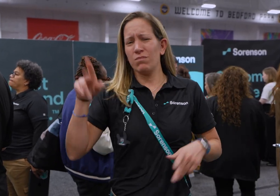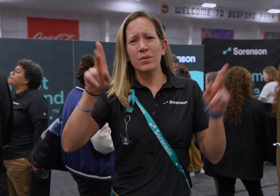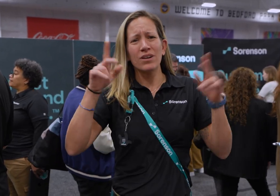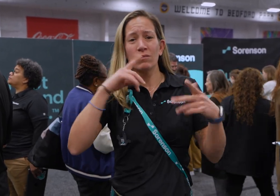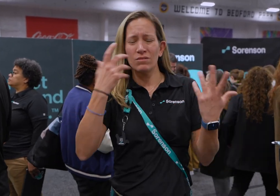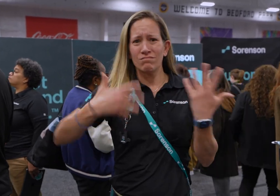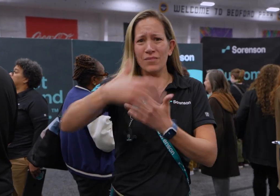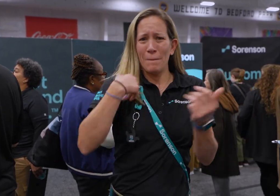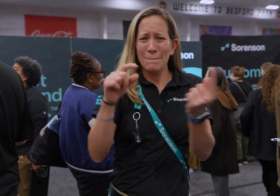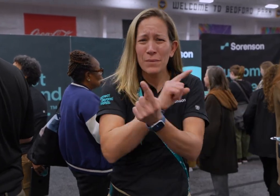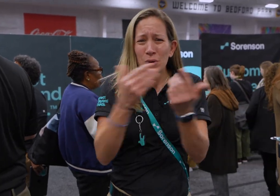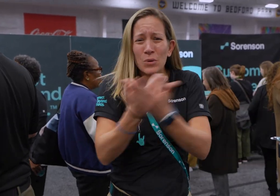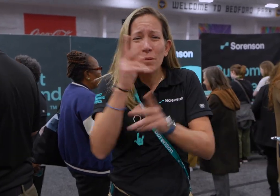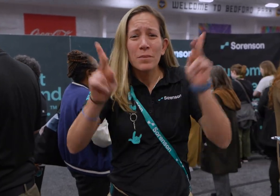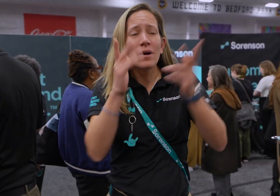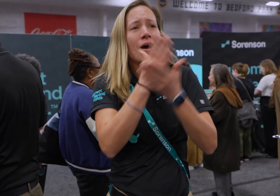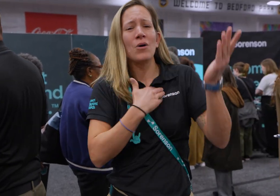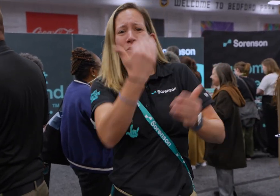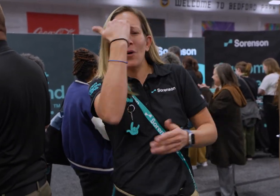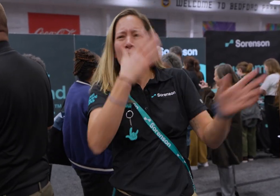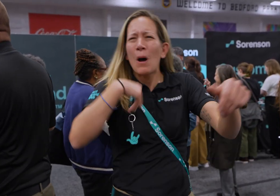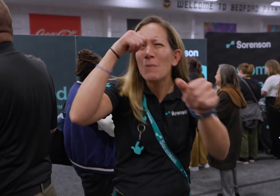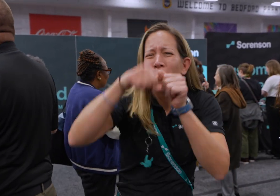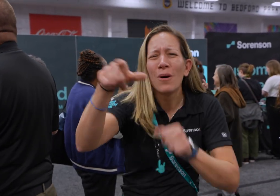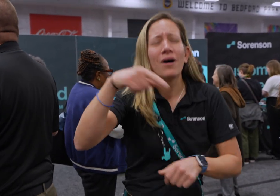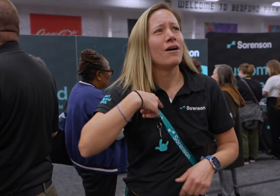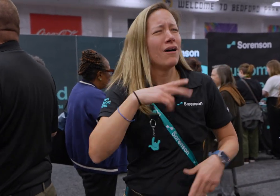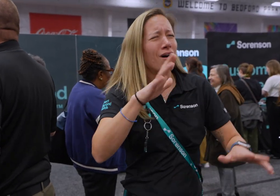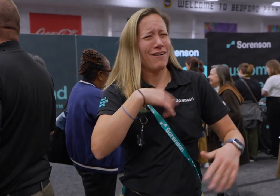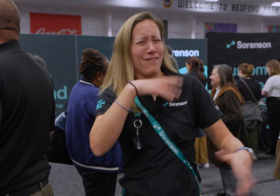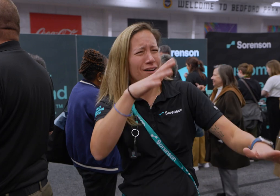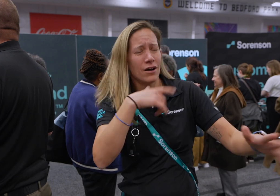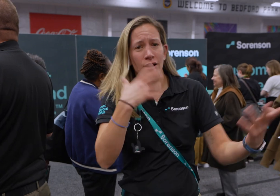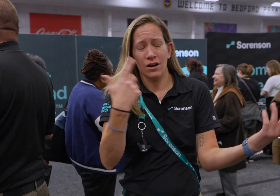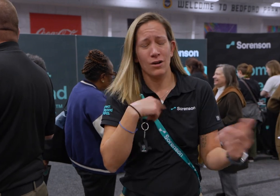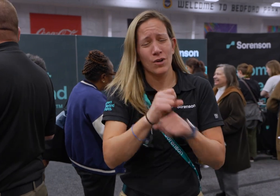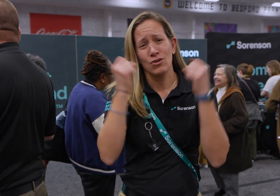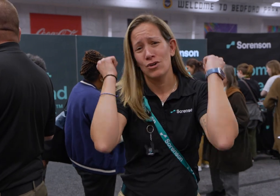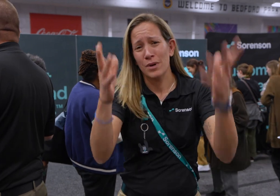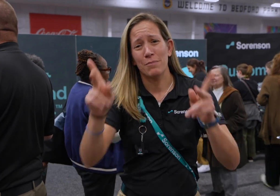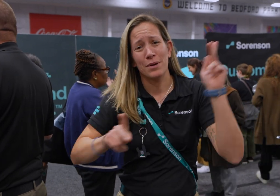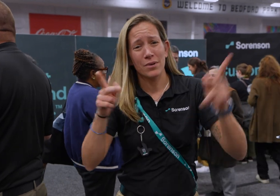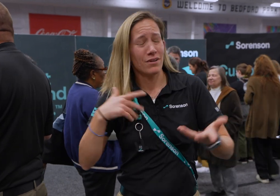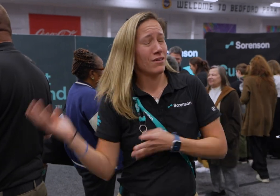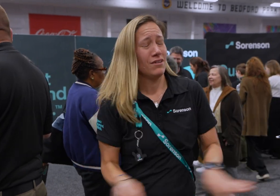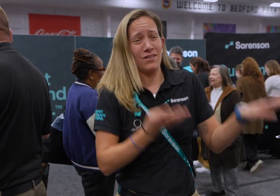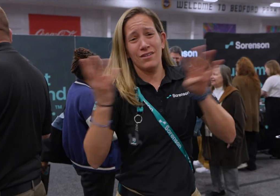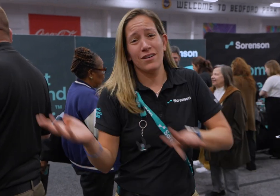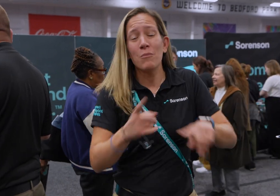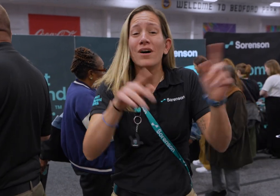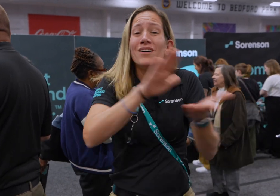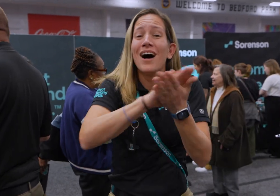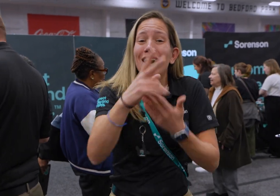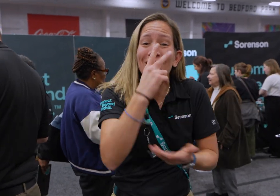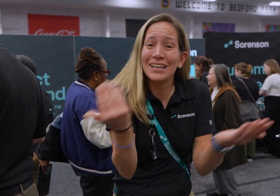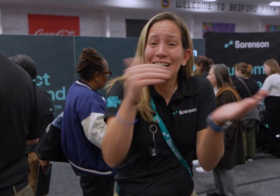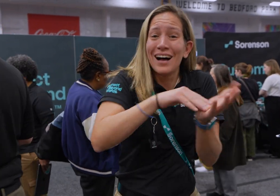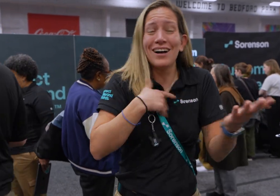I've been able to meet and mingle with so many people, some new faces and some familiar. So many people have been coming through here, many who have been nice to see again.